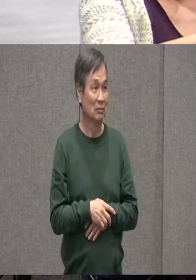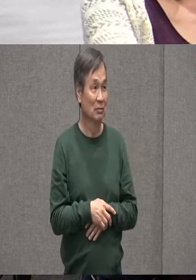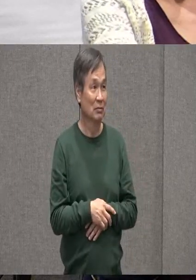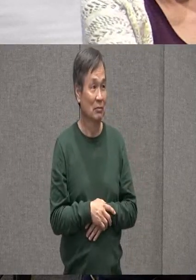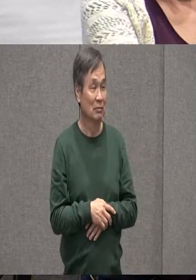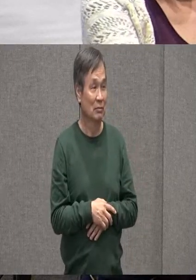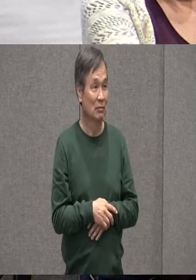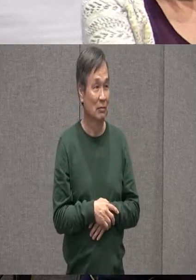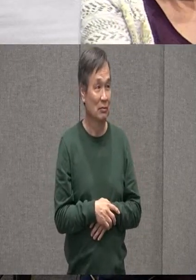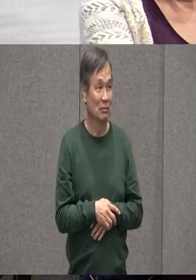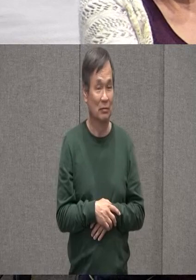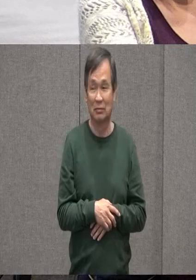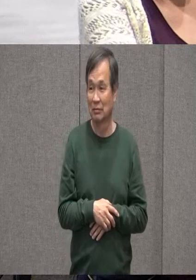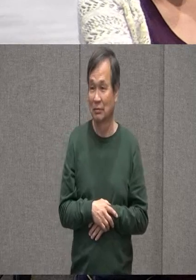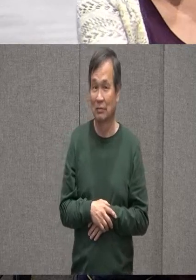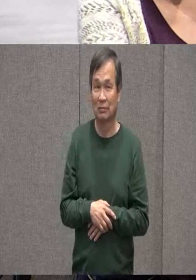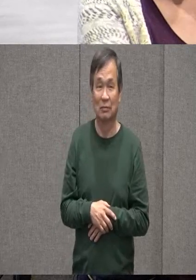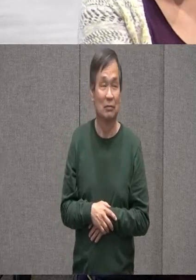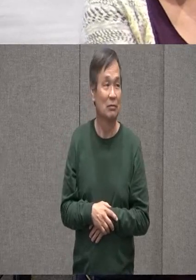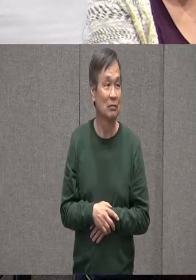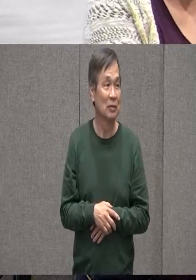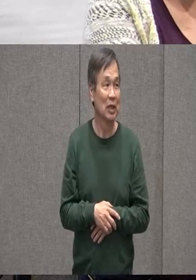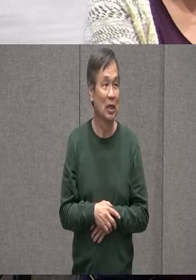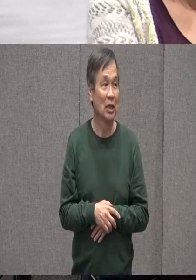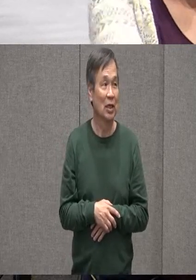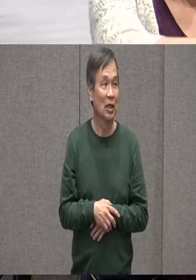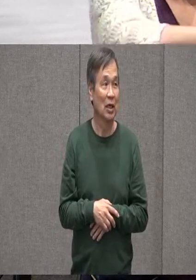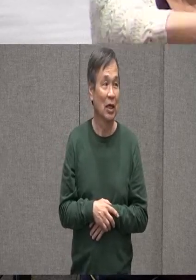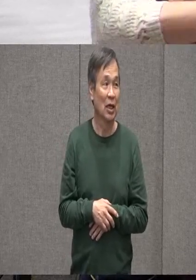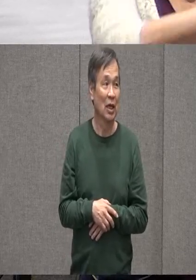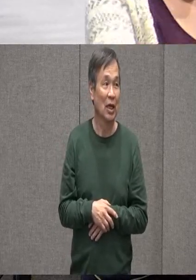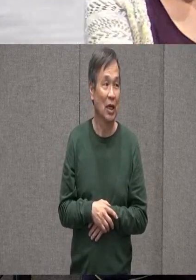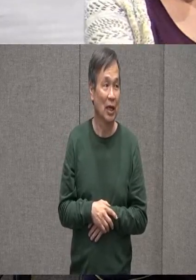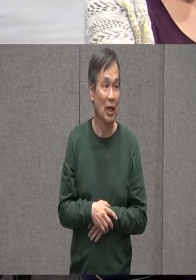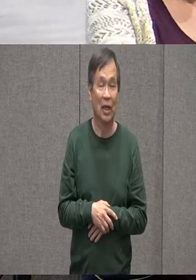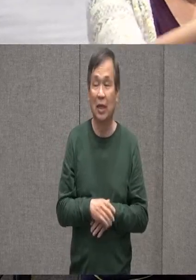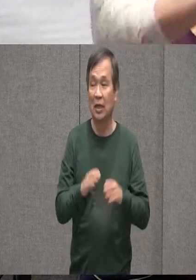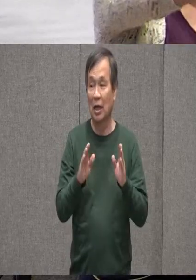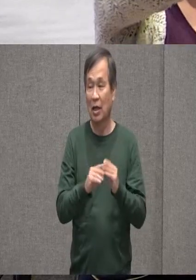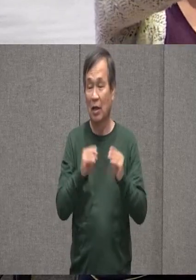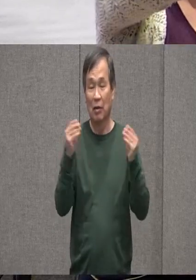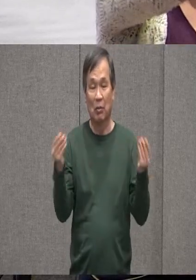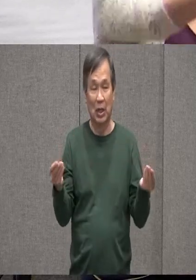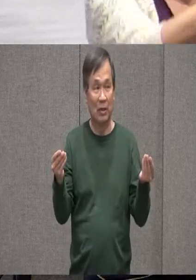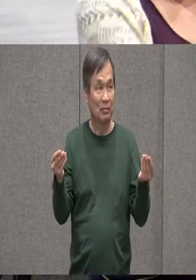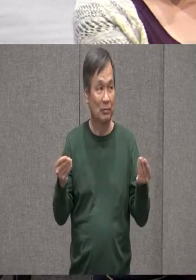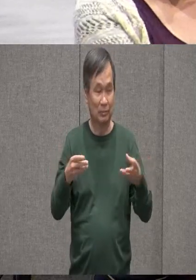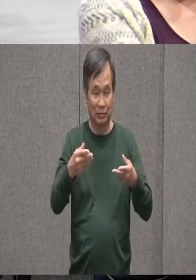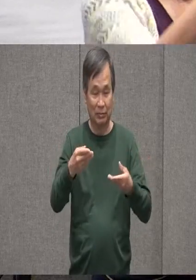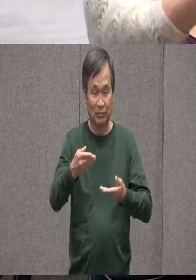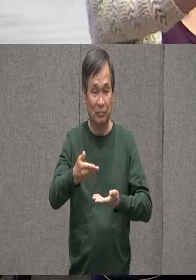It's sounding a little like math. It is a little bit like math but ssh, don't tell anybody. Okay. Then I'm gonna open it up and turn it